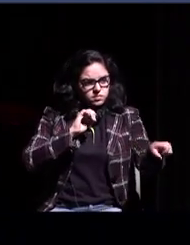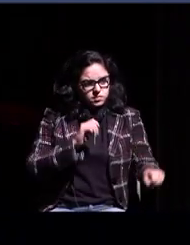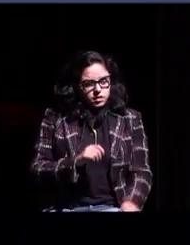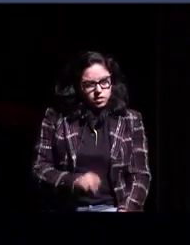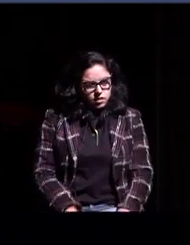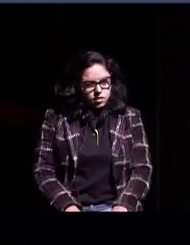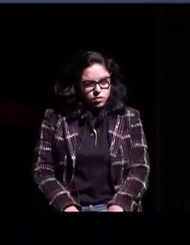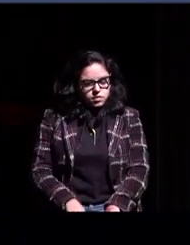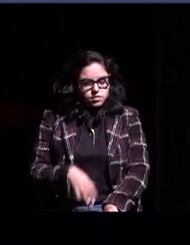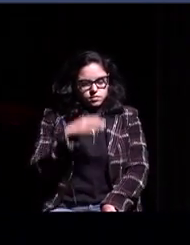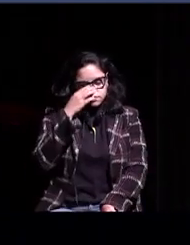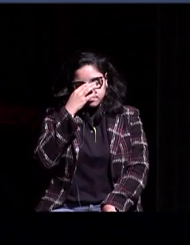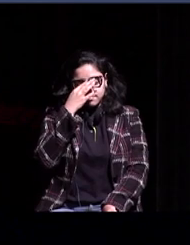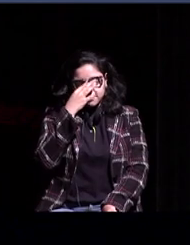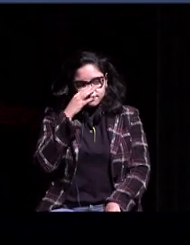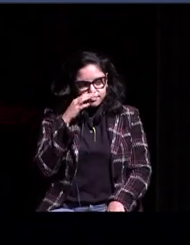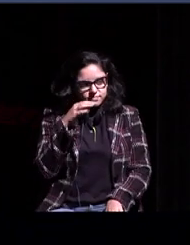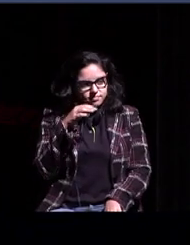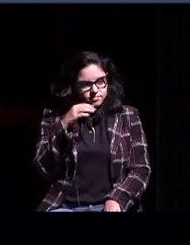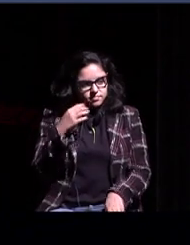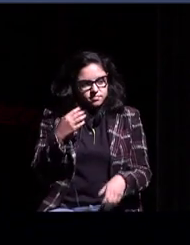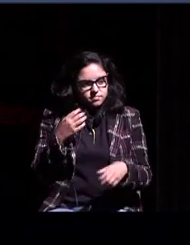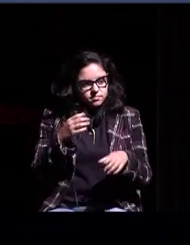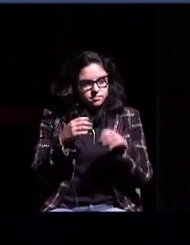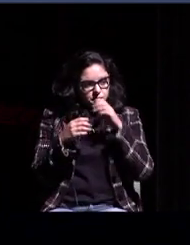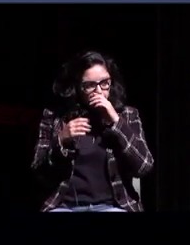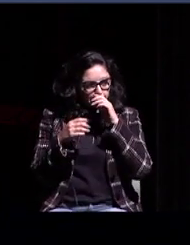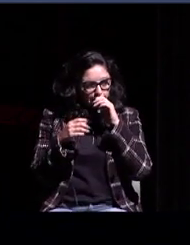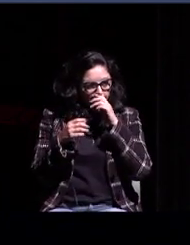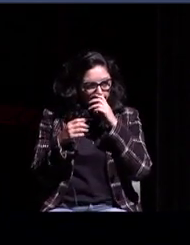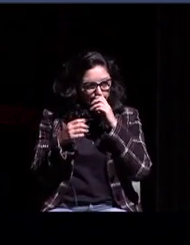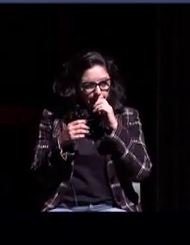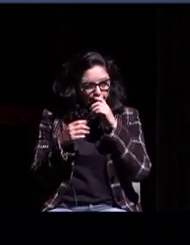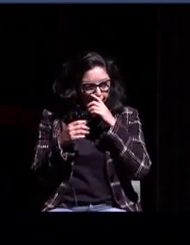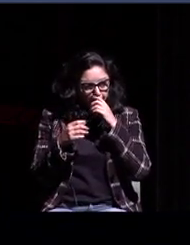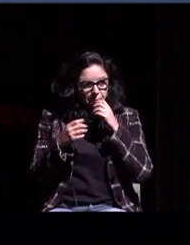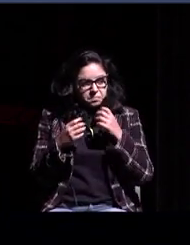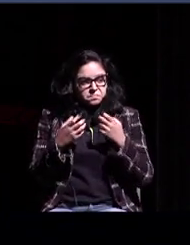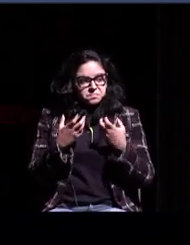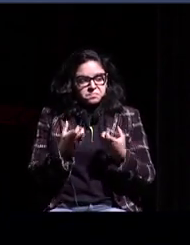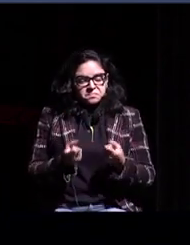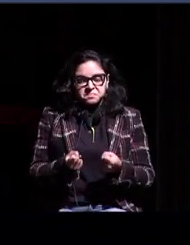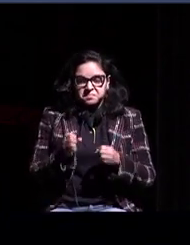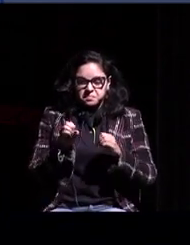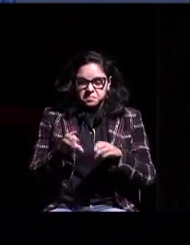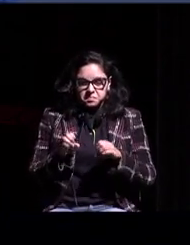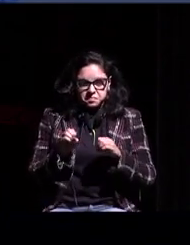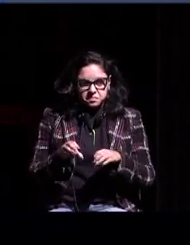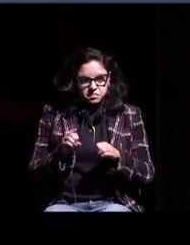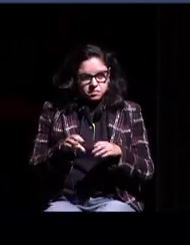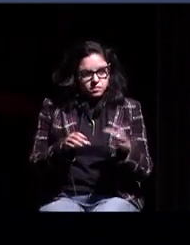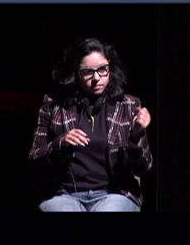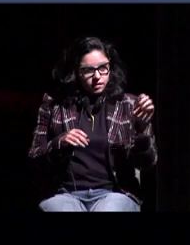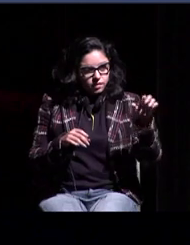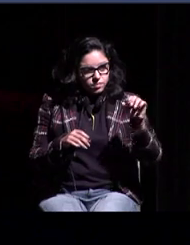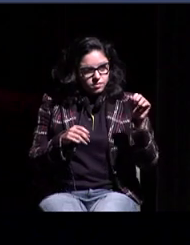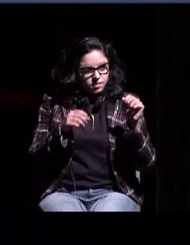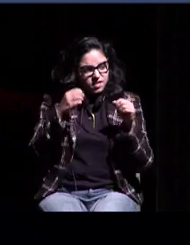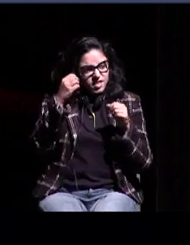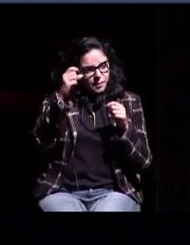by means of education, day-to-day conversations and jokes, job interviews